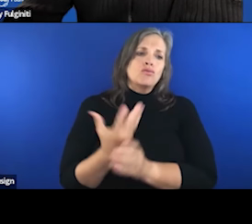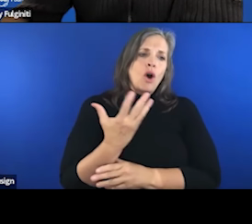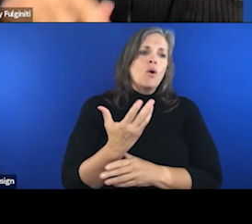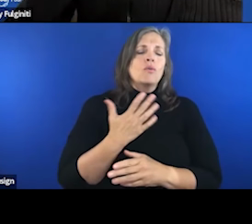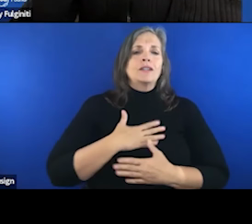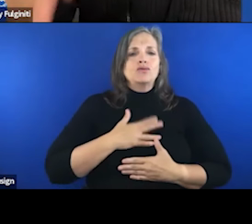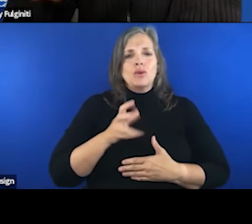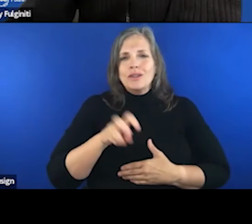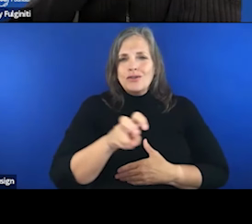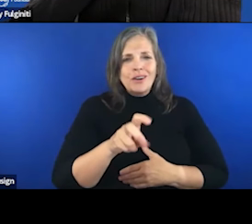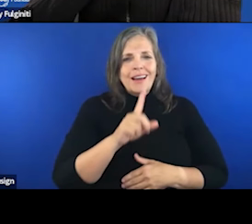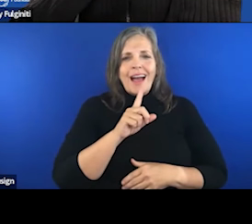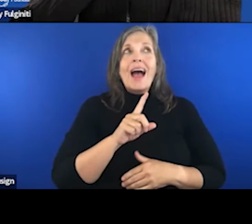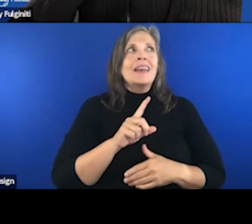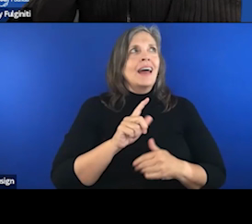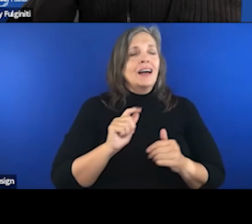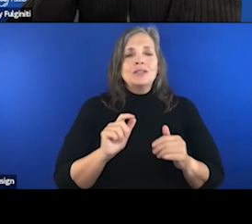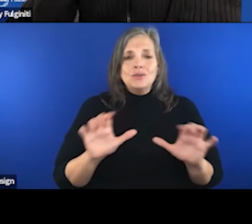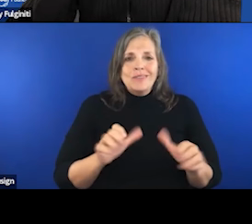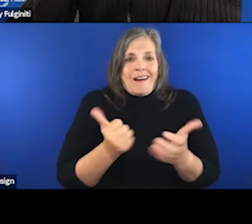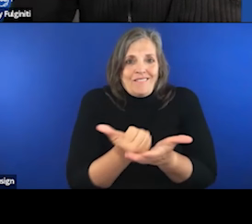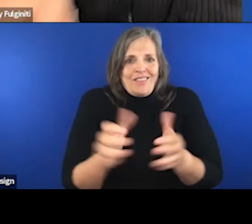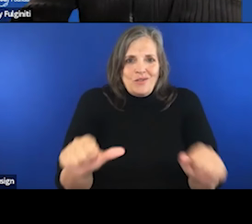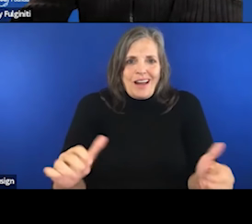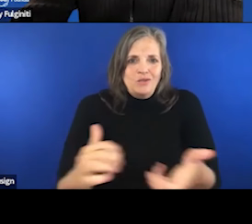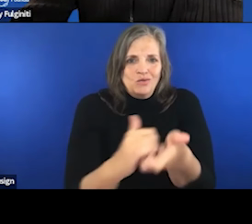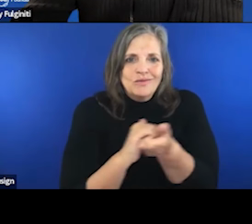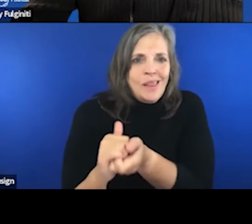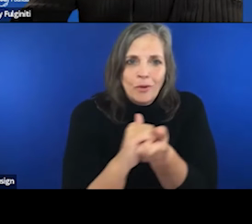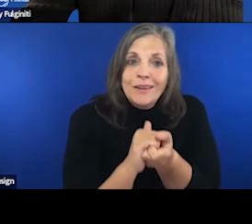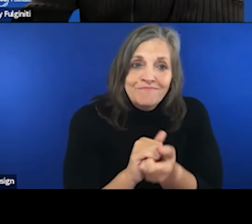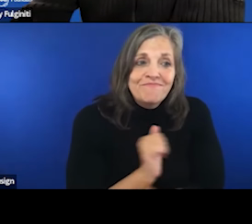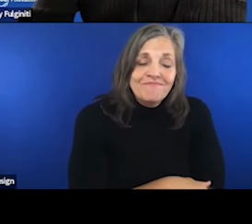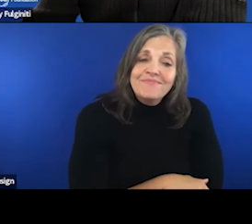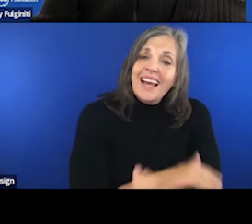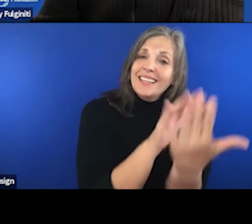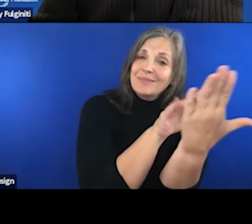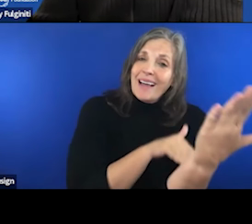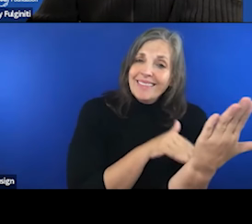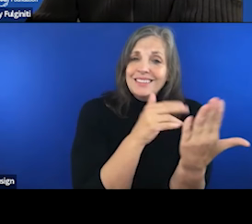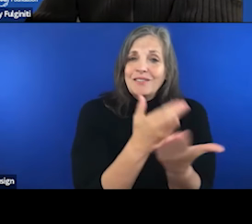so here's my uh list of resources and if anyone has any questions i am available for questions